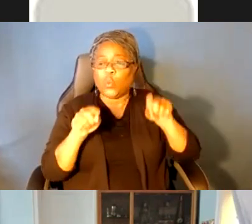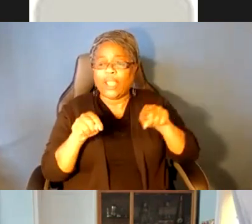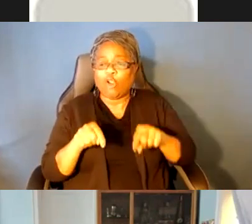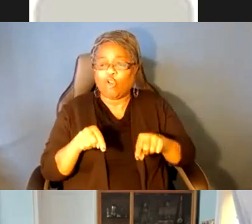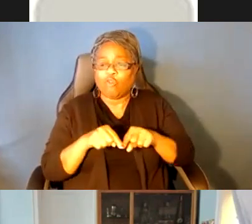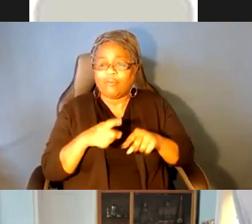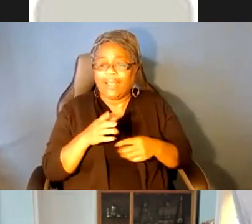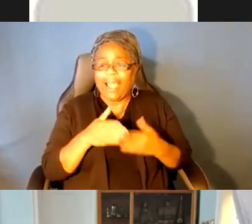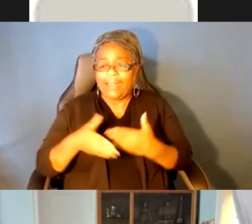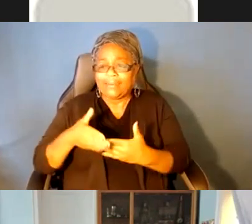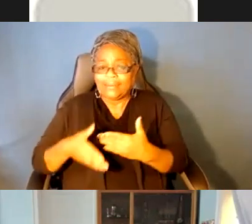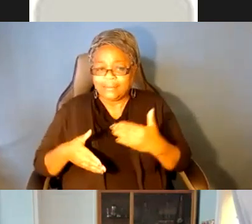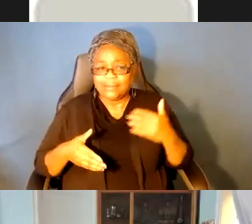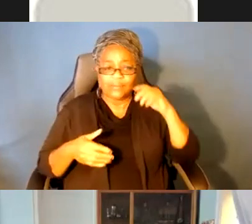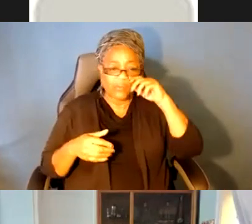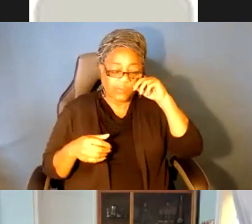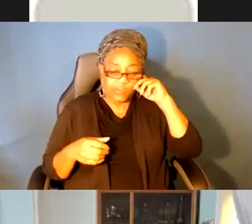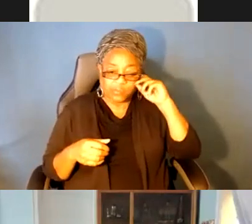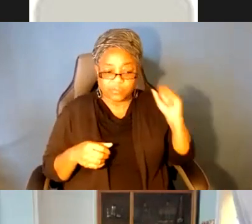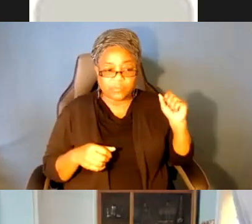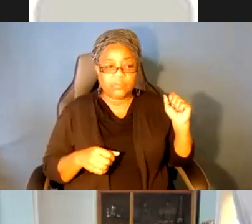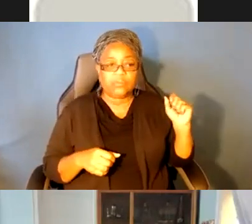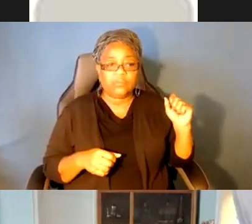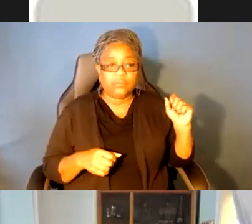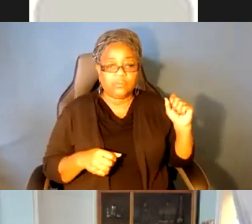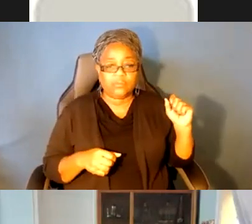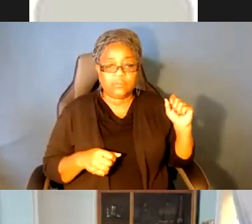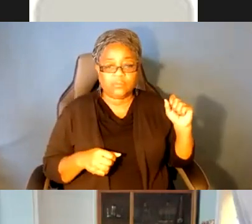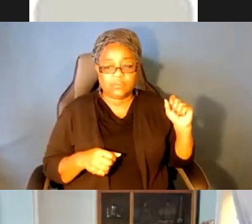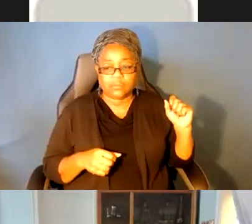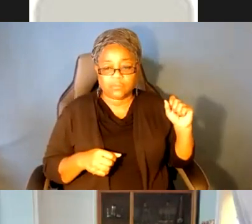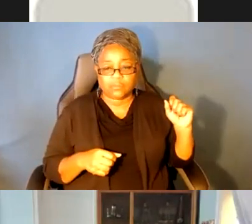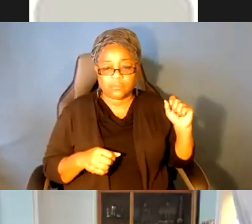almost in a severe quality. Turned on its side, it would look like the logo